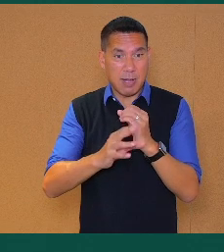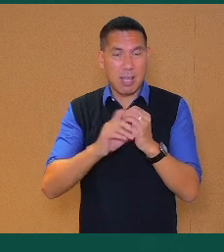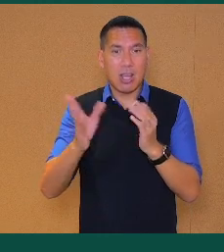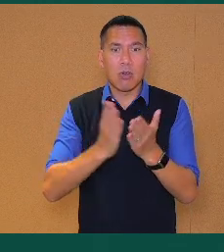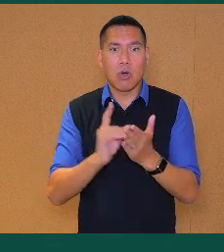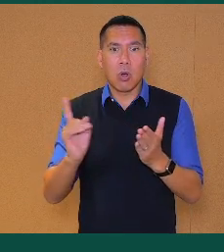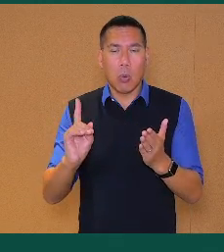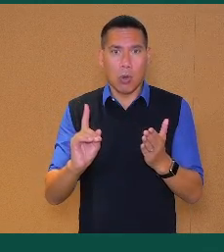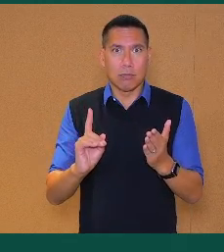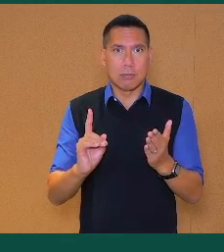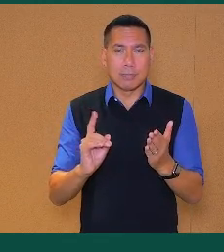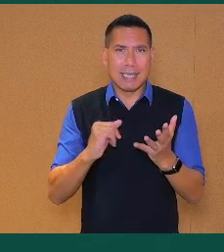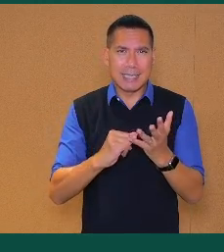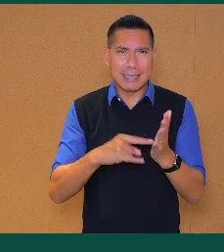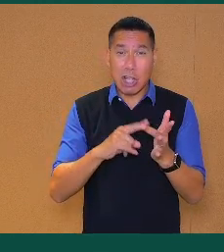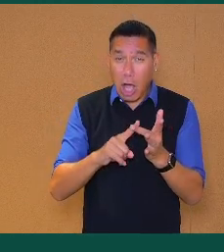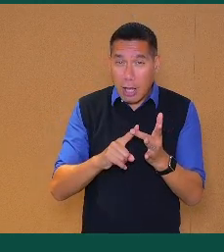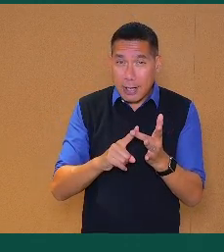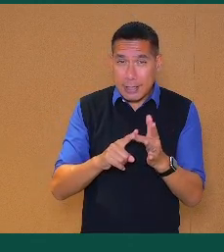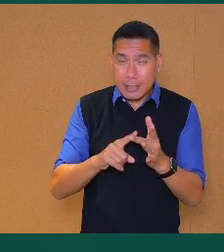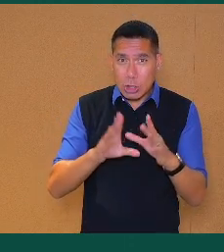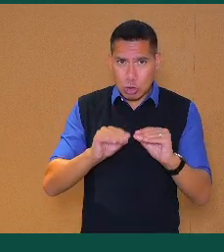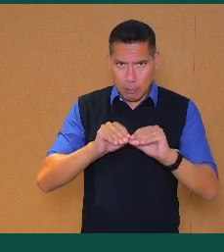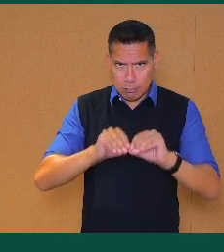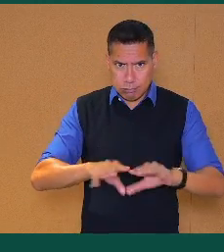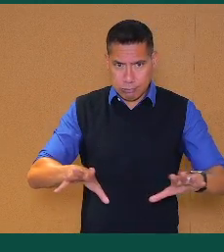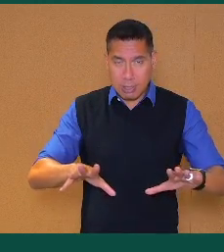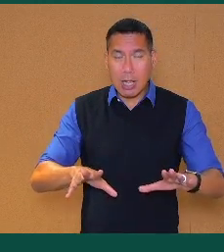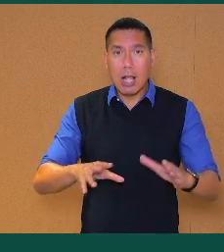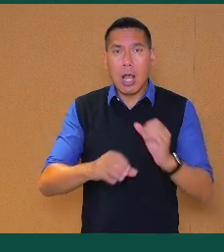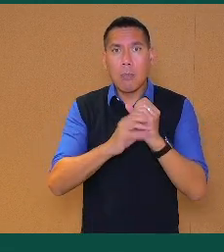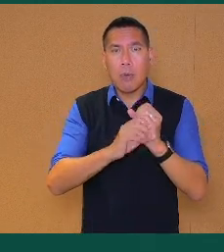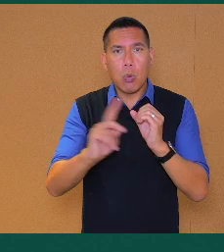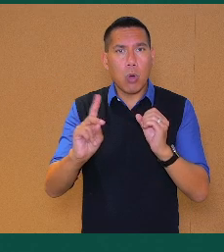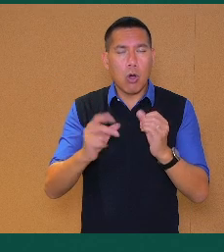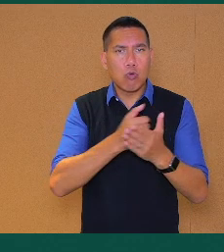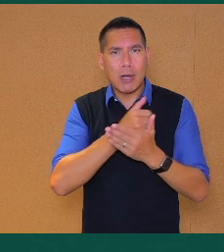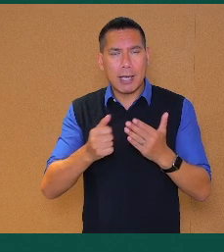This campaign aimed to prevent the transmission of sexually transmitted diseases and promoted regular sexual health testing, treatment and behaviour change among the